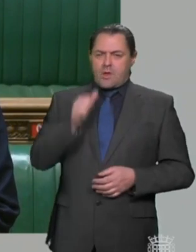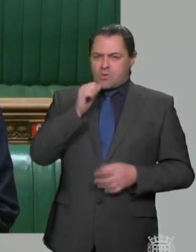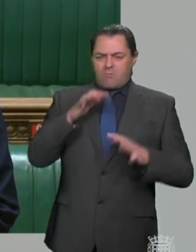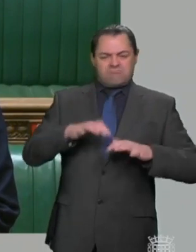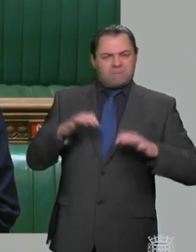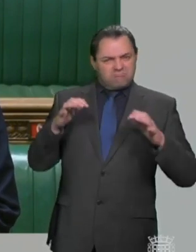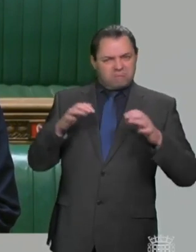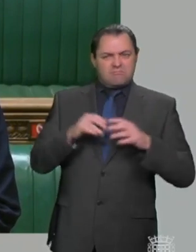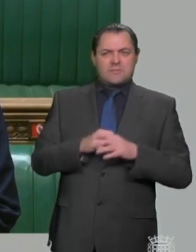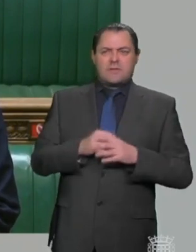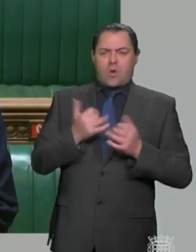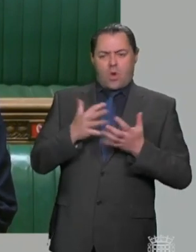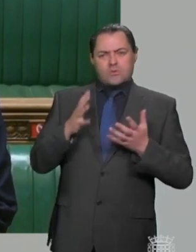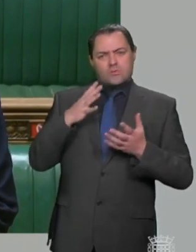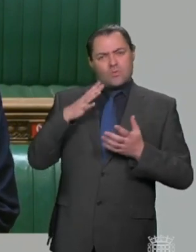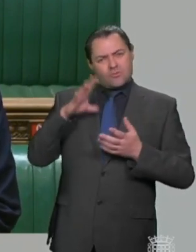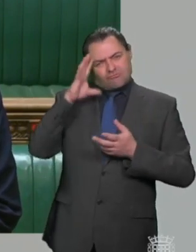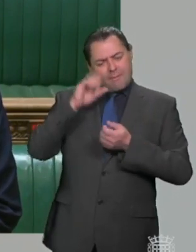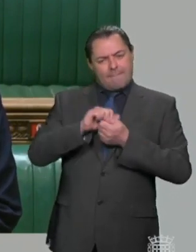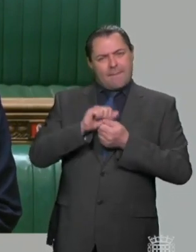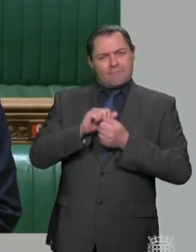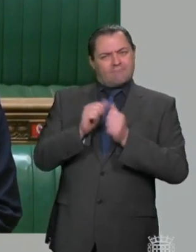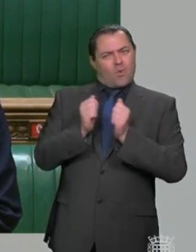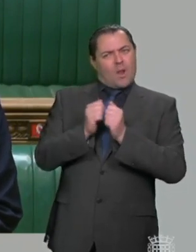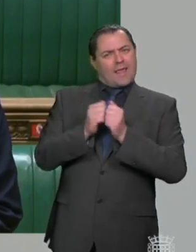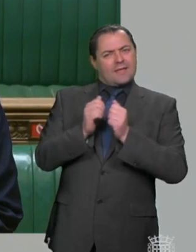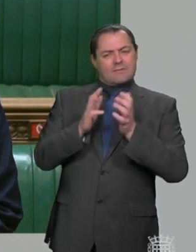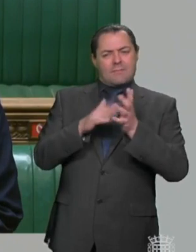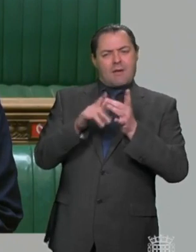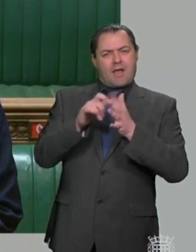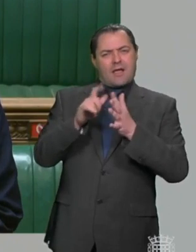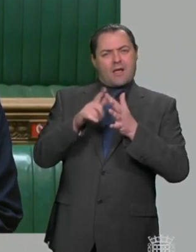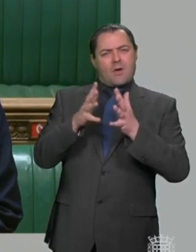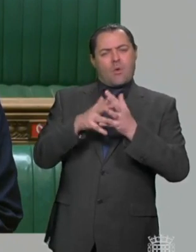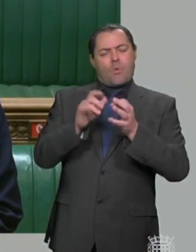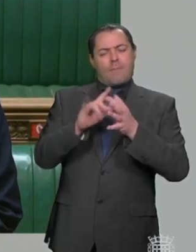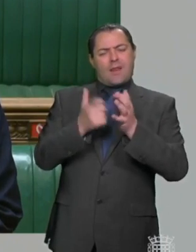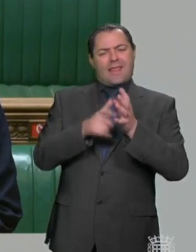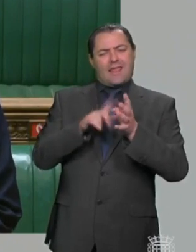colleague, Mike Weatherley, who sadly died last week. He was a dedicated parliamentarian and